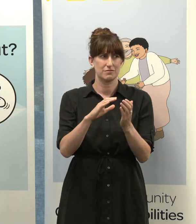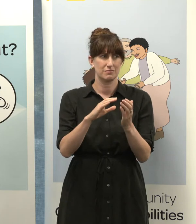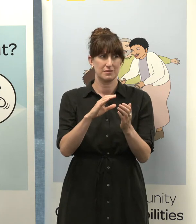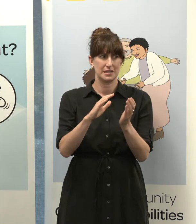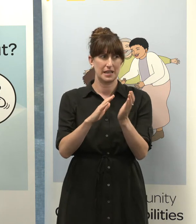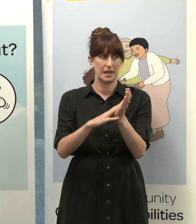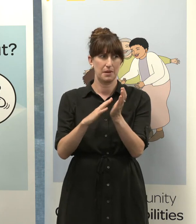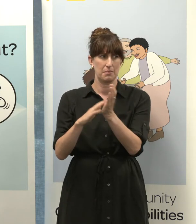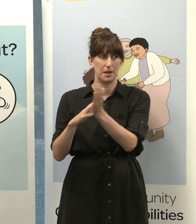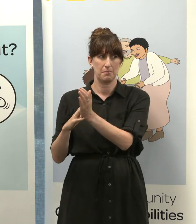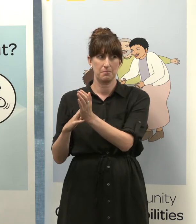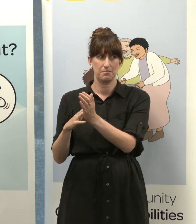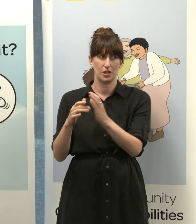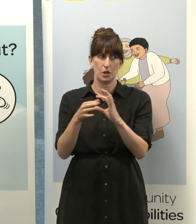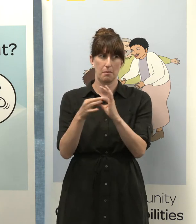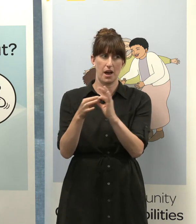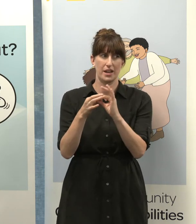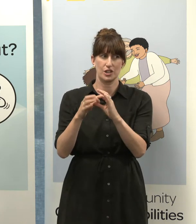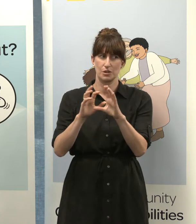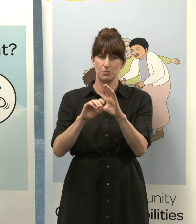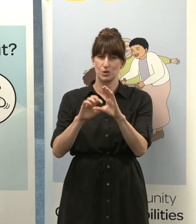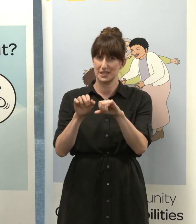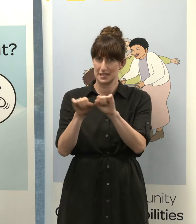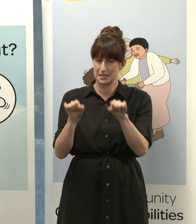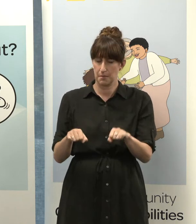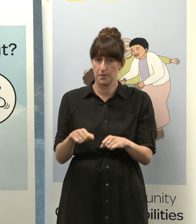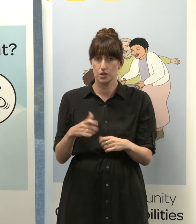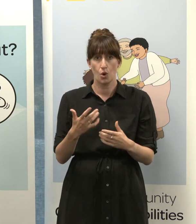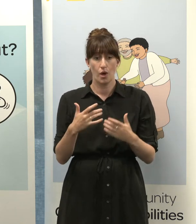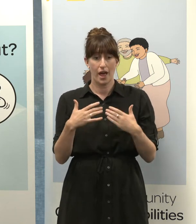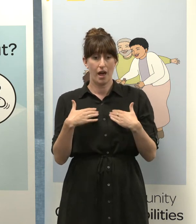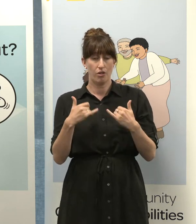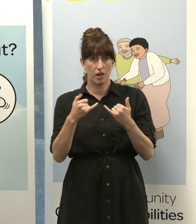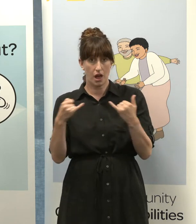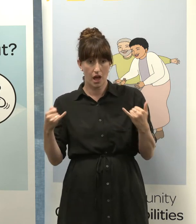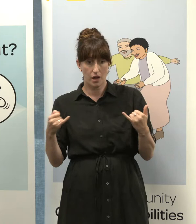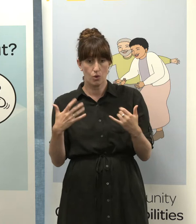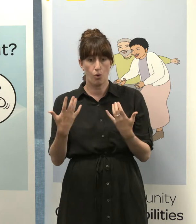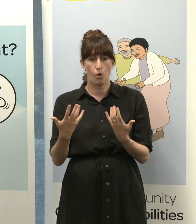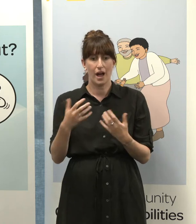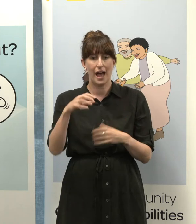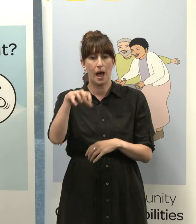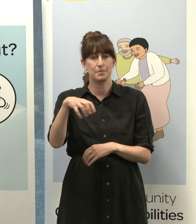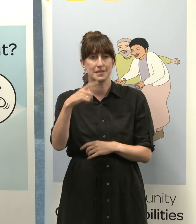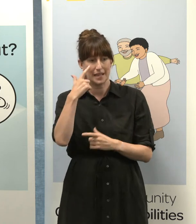is loaded into the CCCM